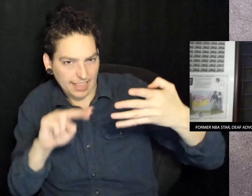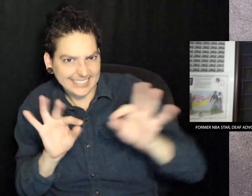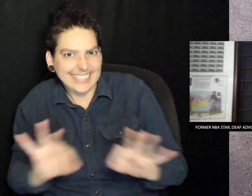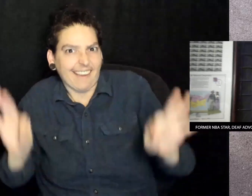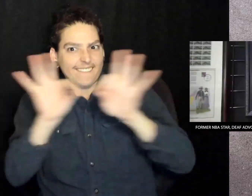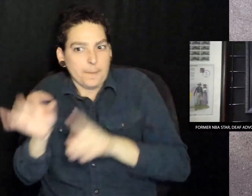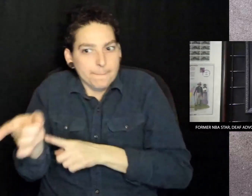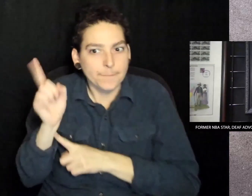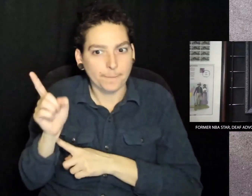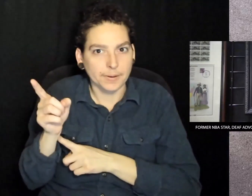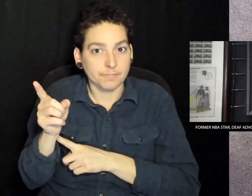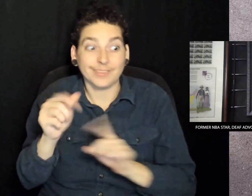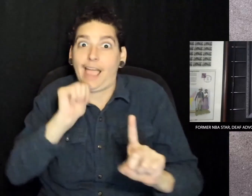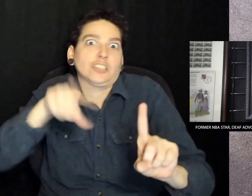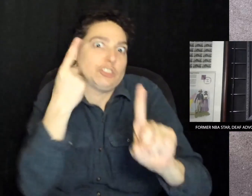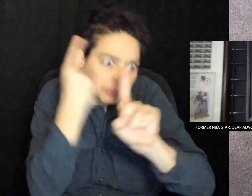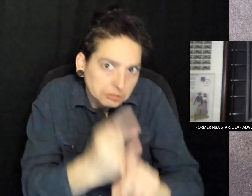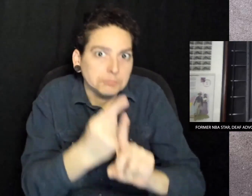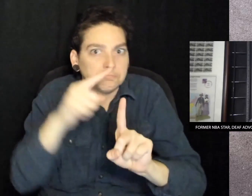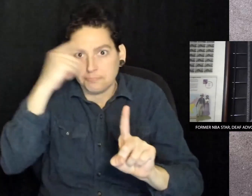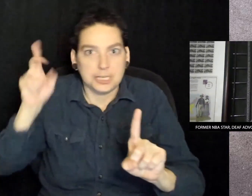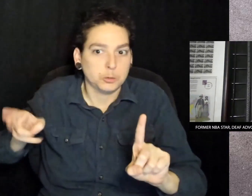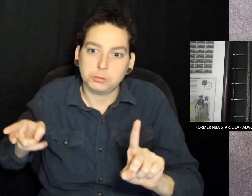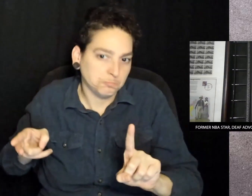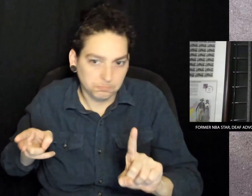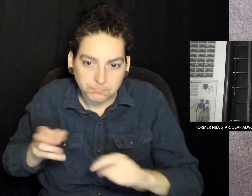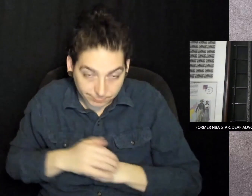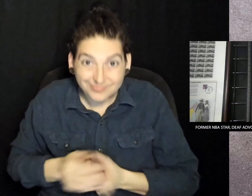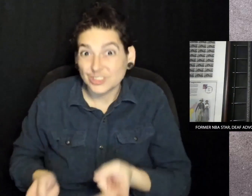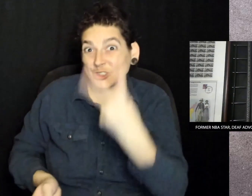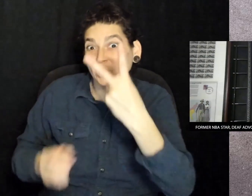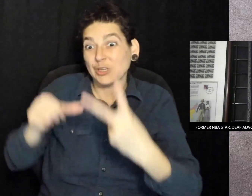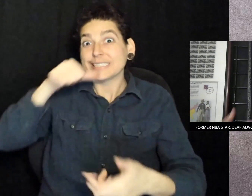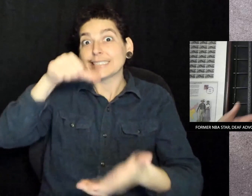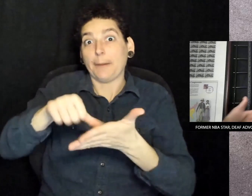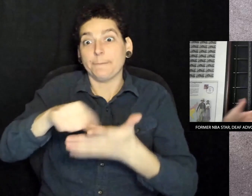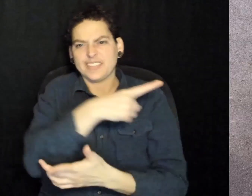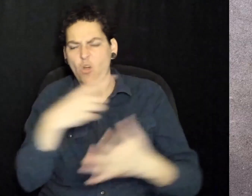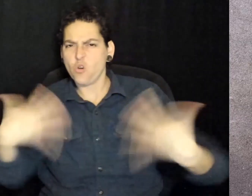sports business and more even highlighting significant moments not just in black history